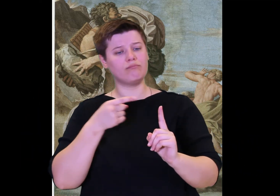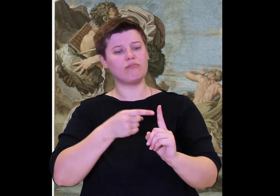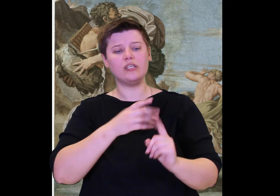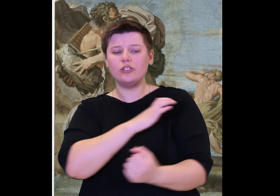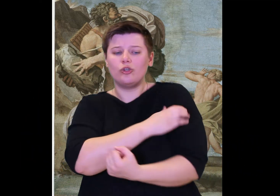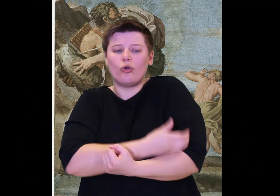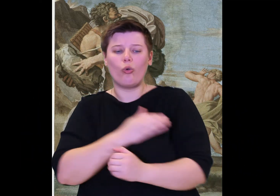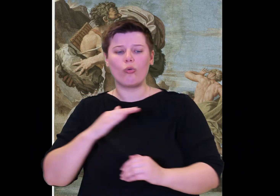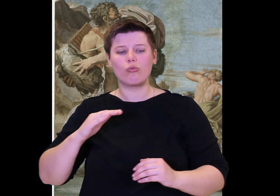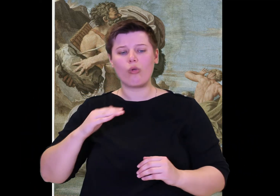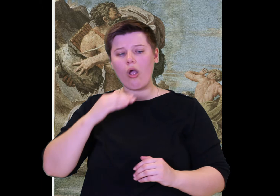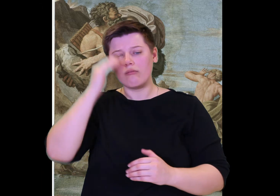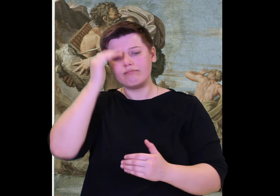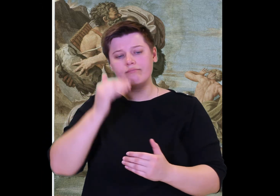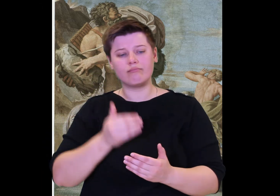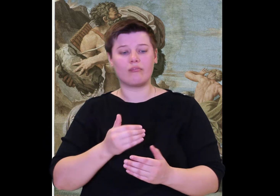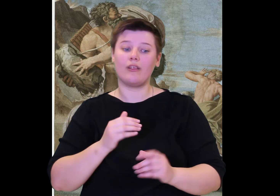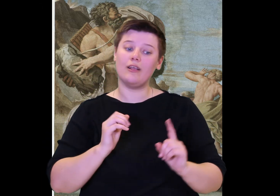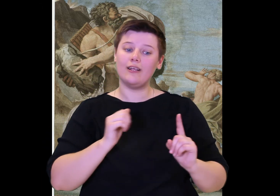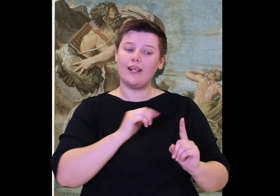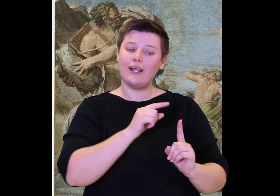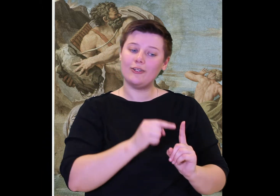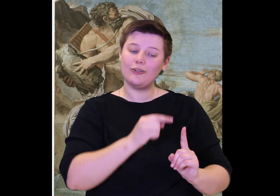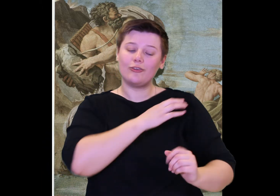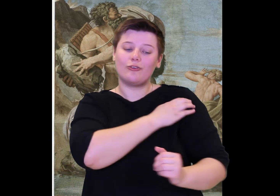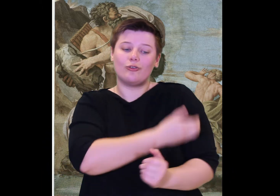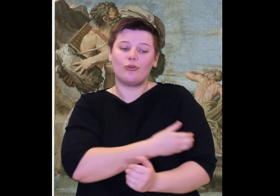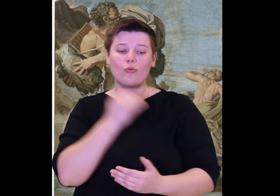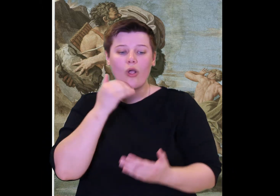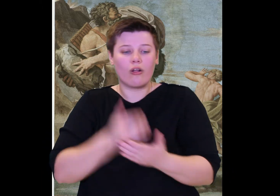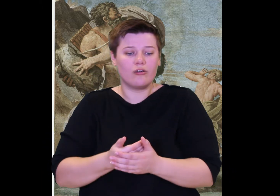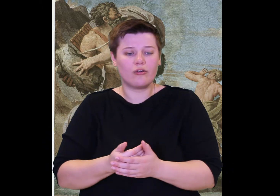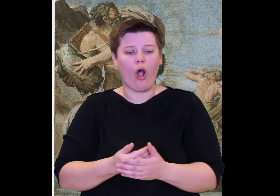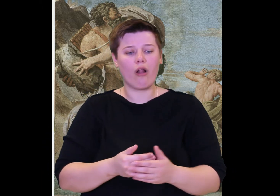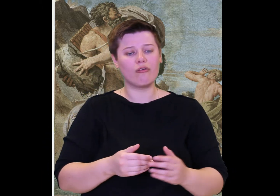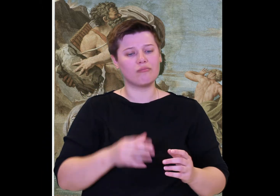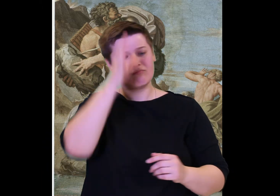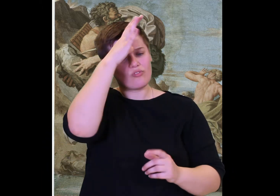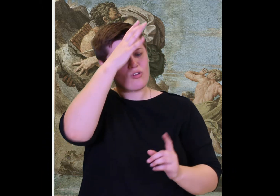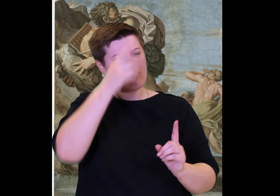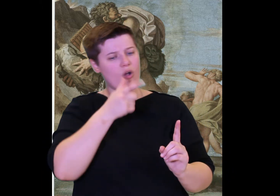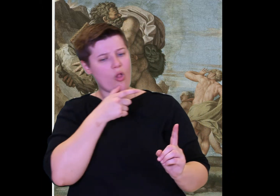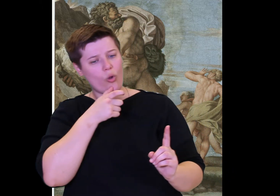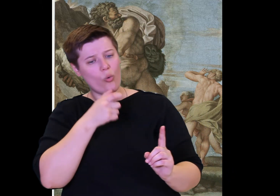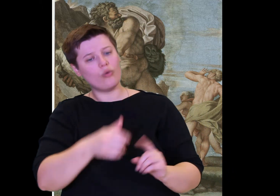I picked two men and one slave as the third, and sent them to find out what